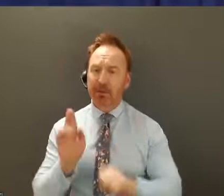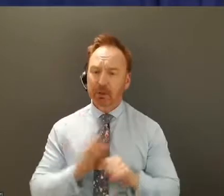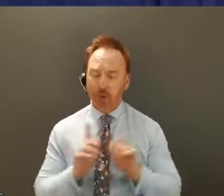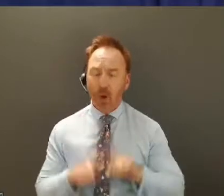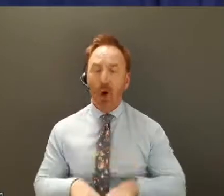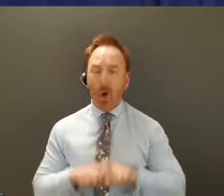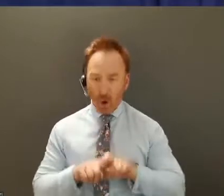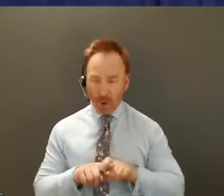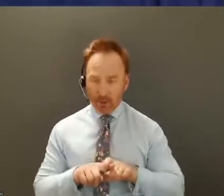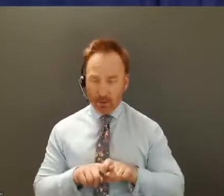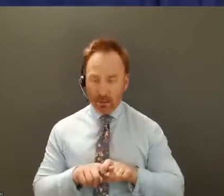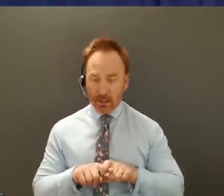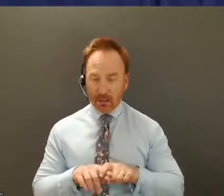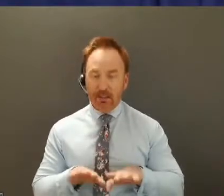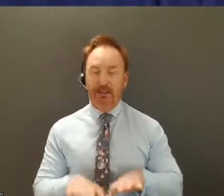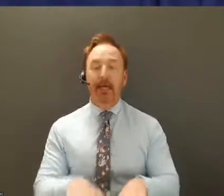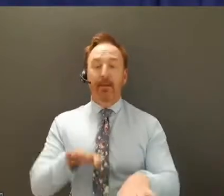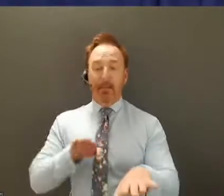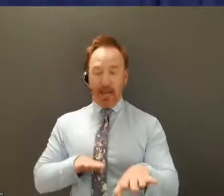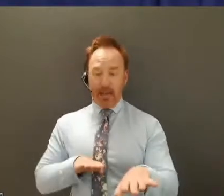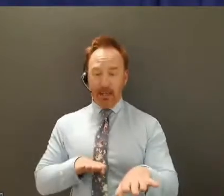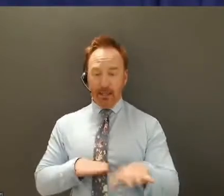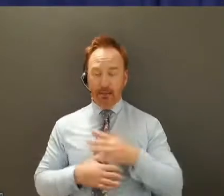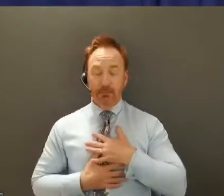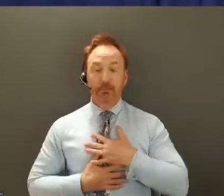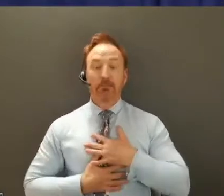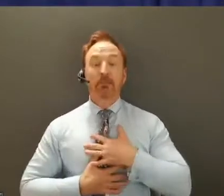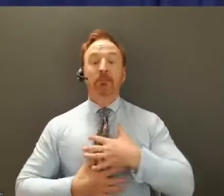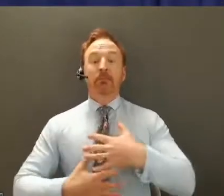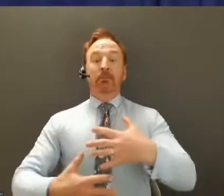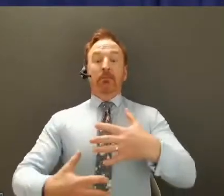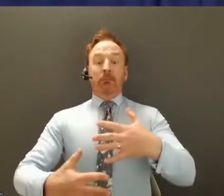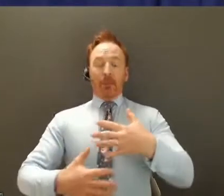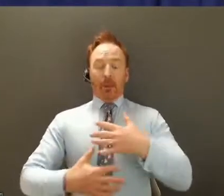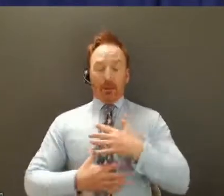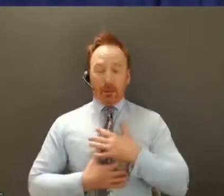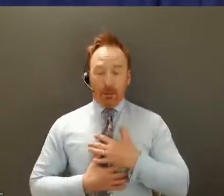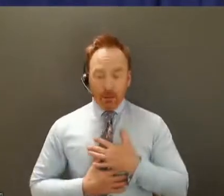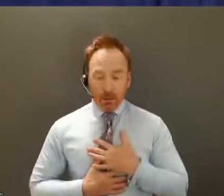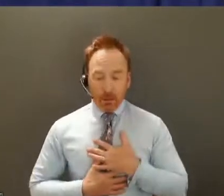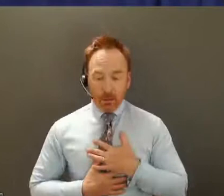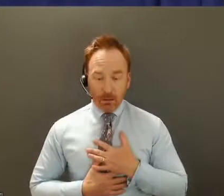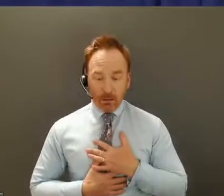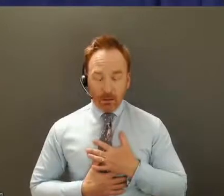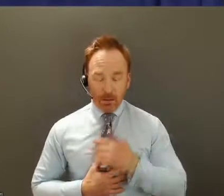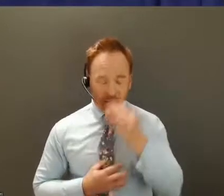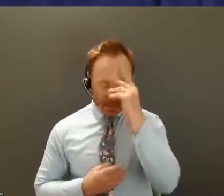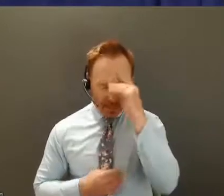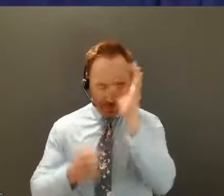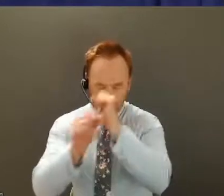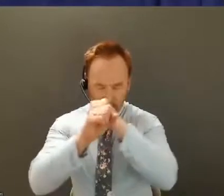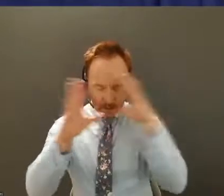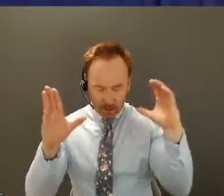has been cancelled due to public health reasons. We have not changed any restrictions around gatherings